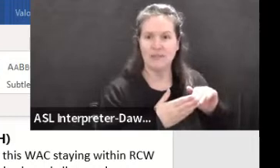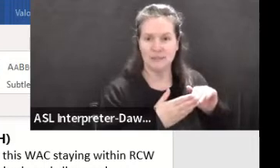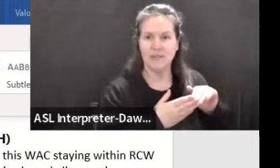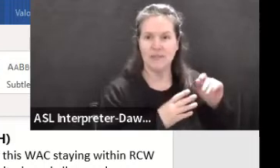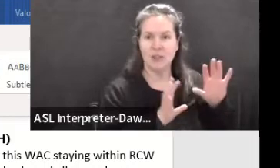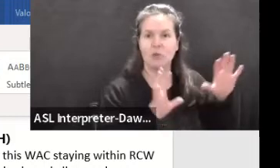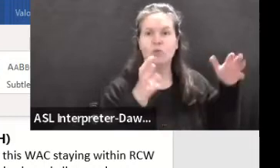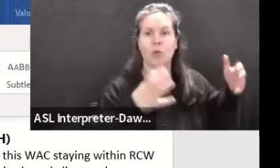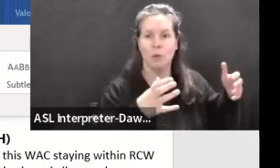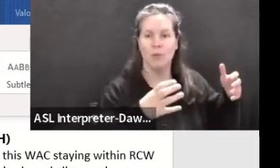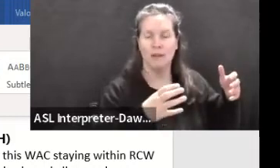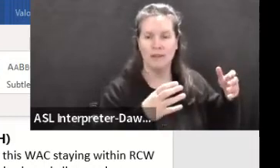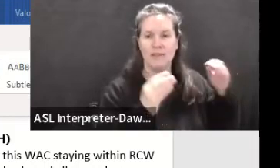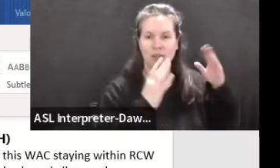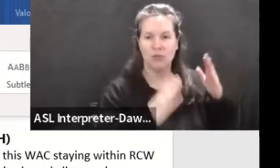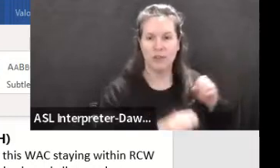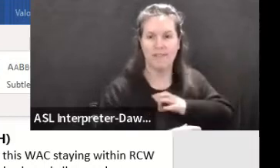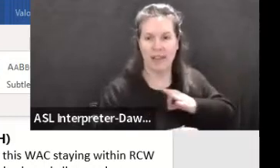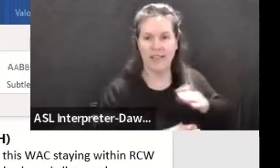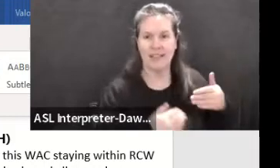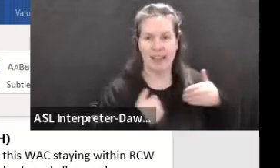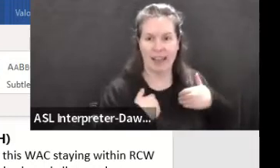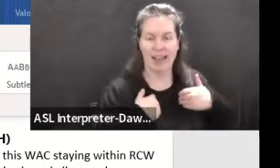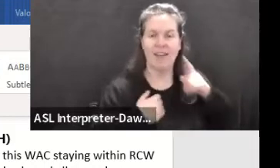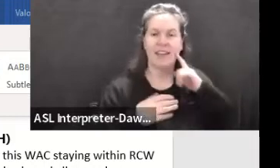So I think that's a great way to help champion this daunting